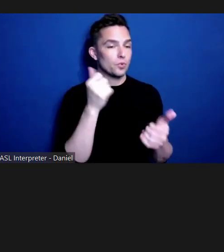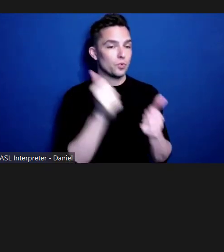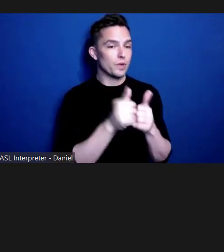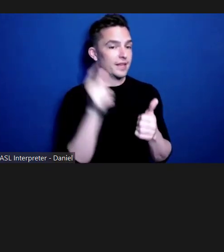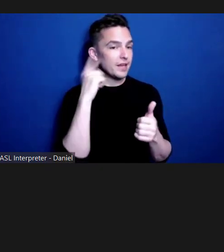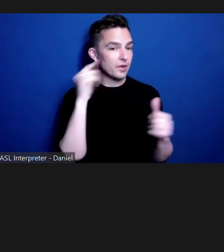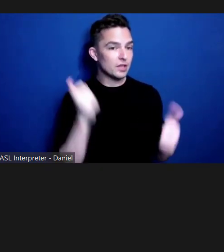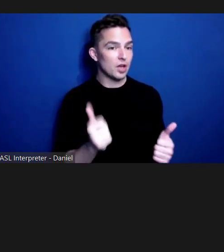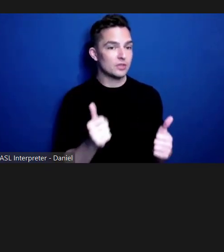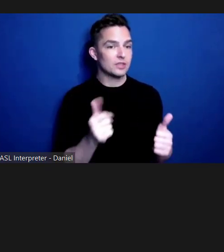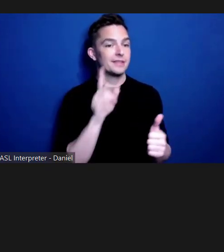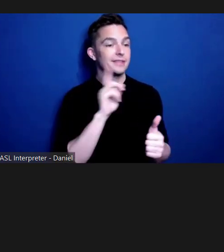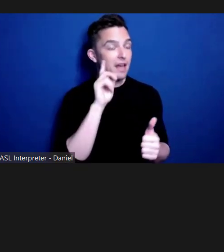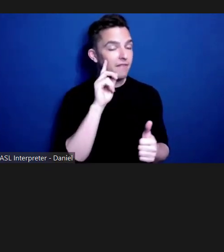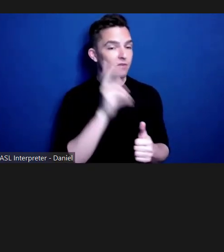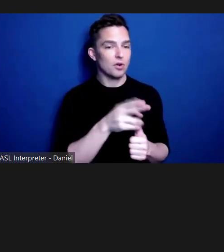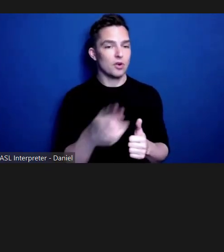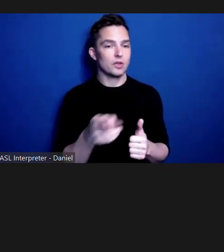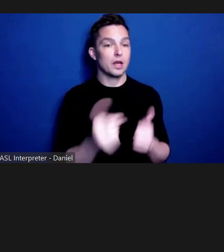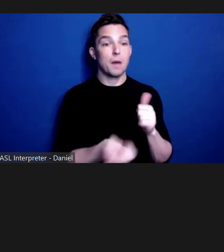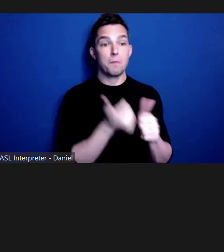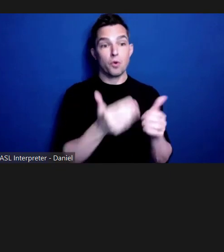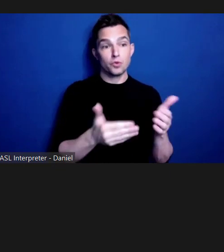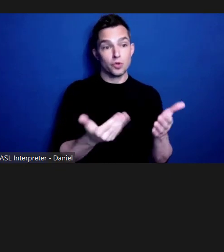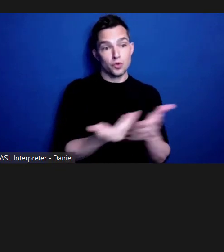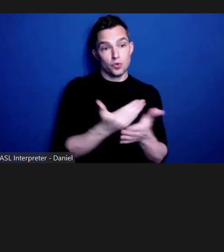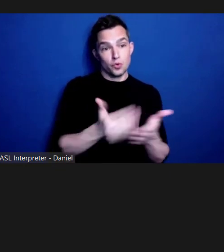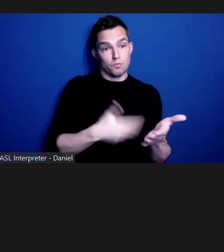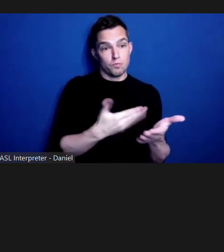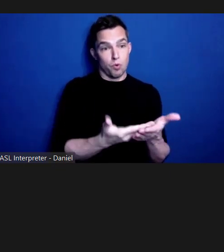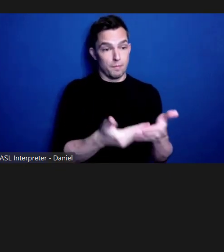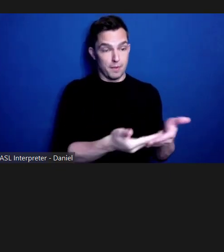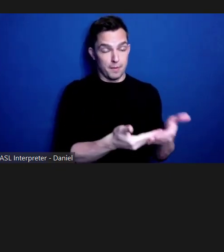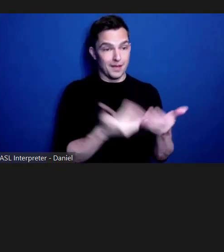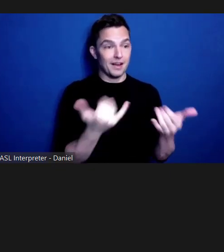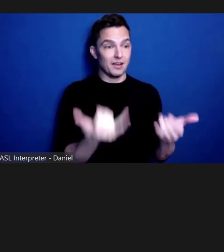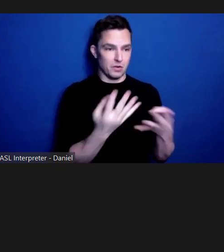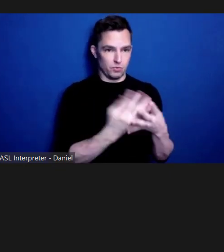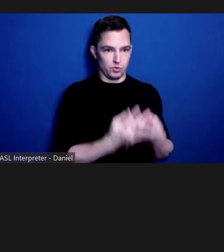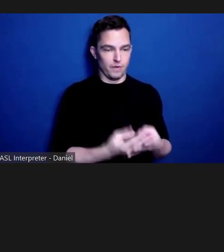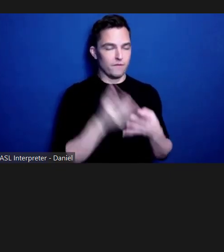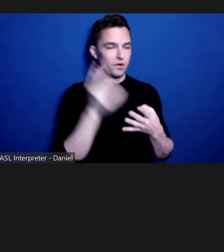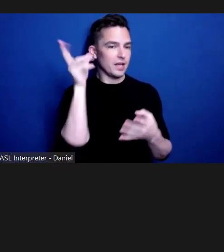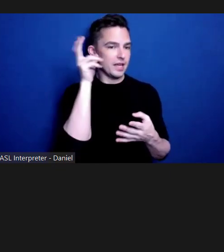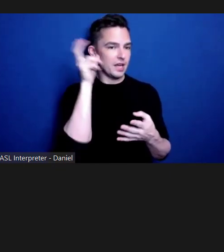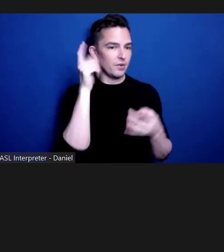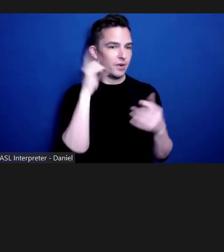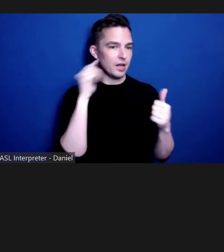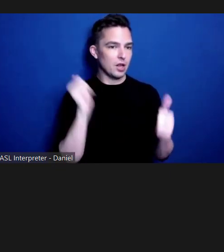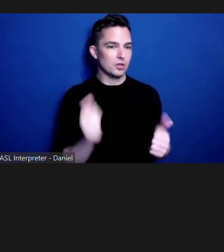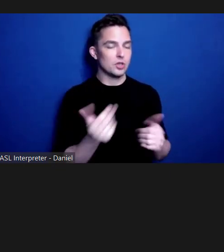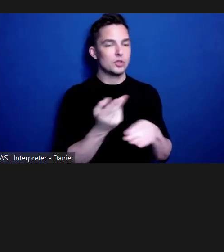Most newborns in the U.S. are screened for hearing loss using evidence-based methods.